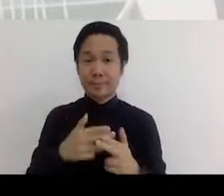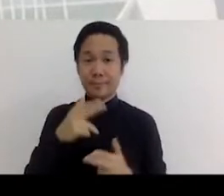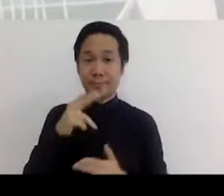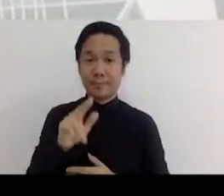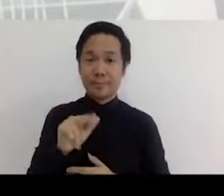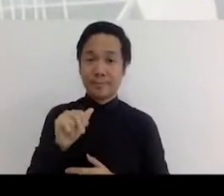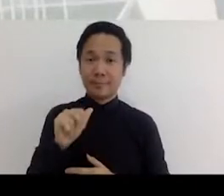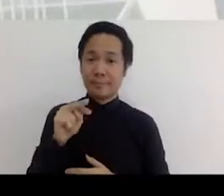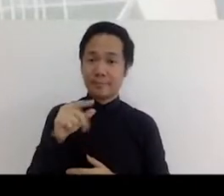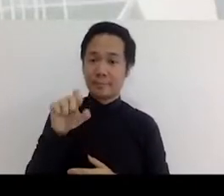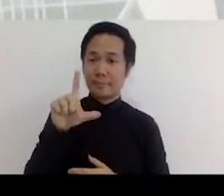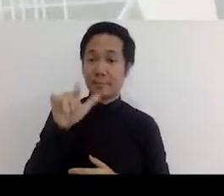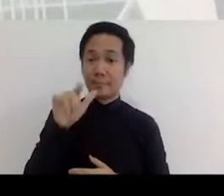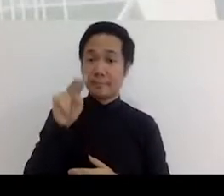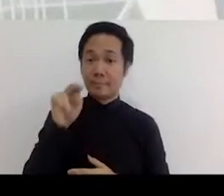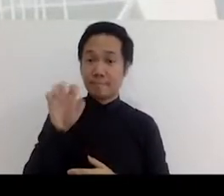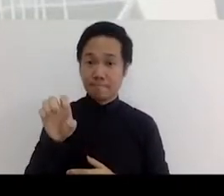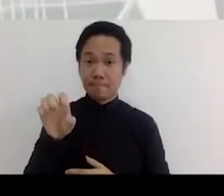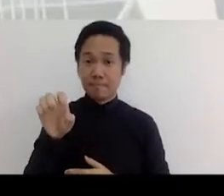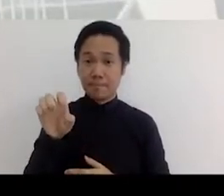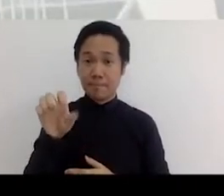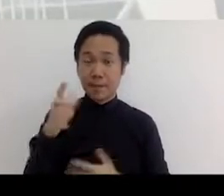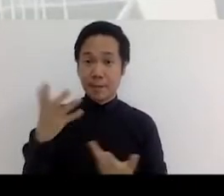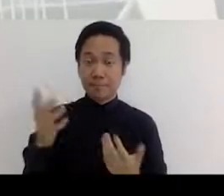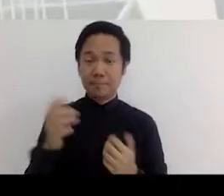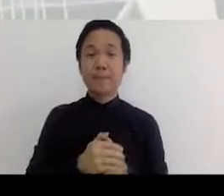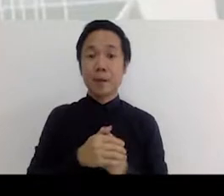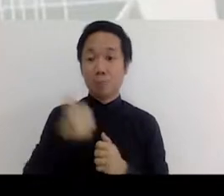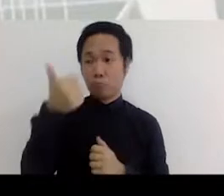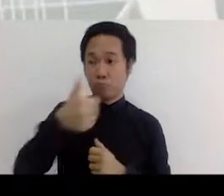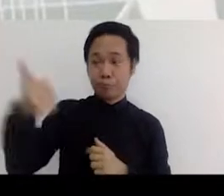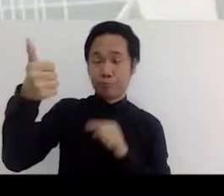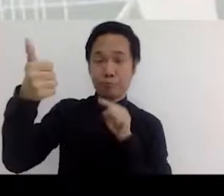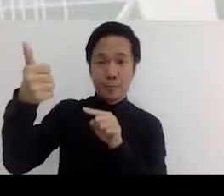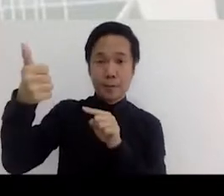Delighted to have another Pacific voice, over to you.